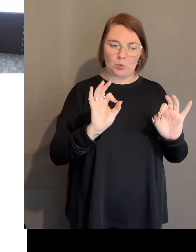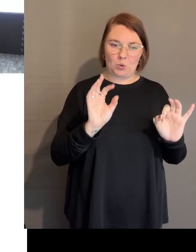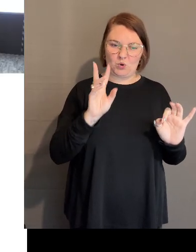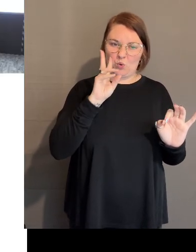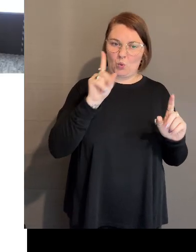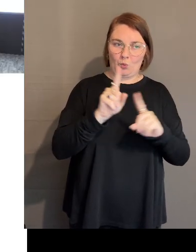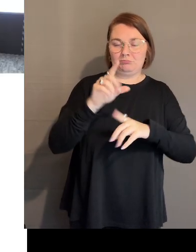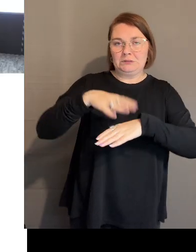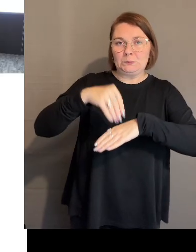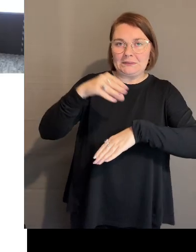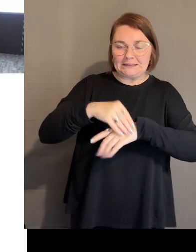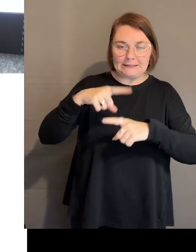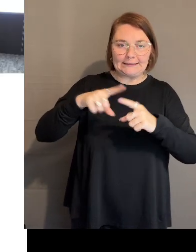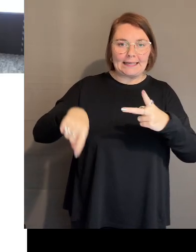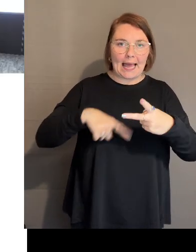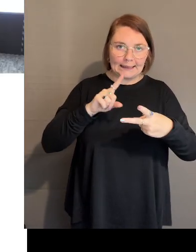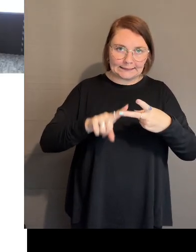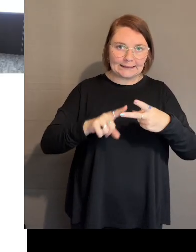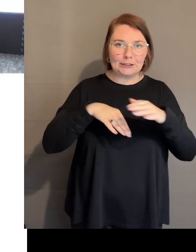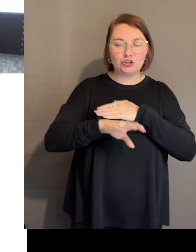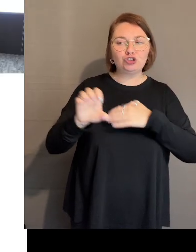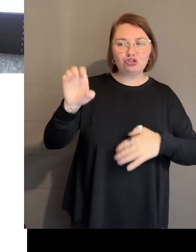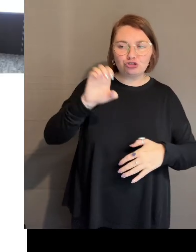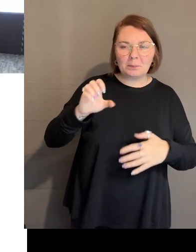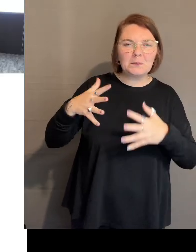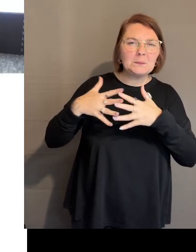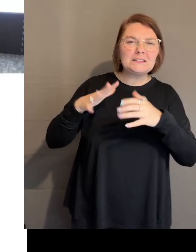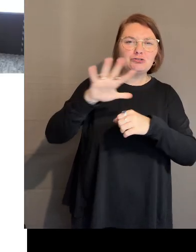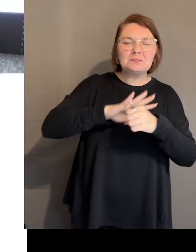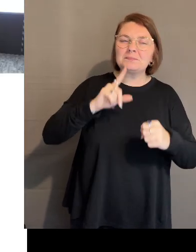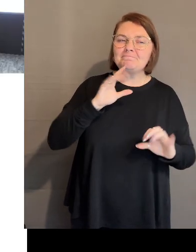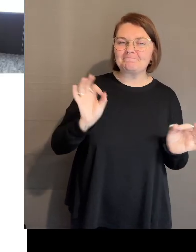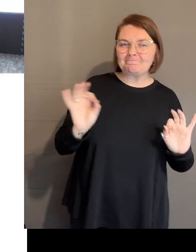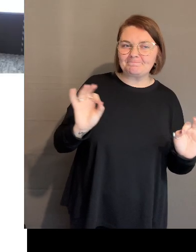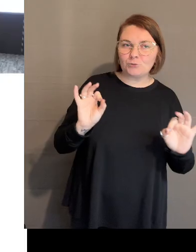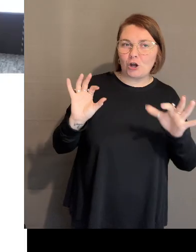At least not in Sweden and in Europe, Western Hemisphere.